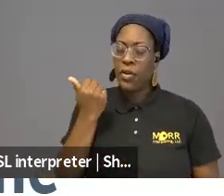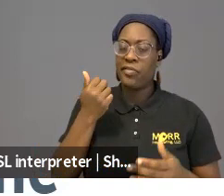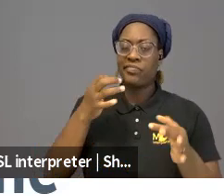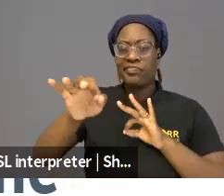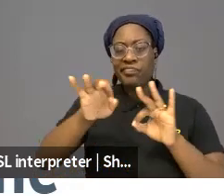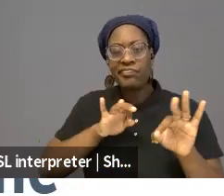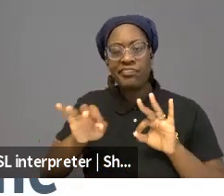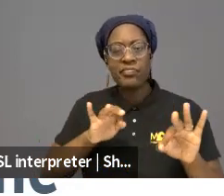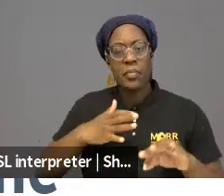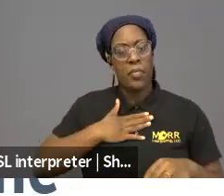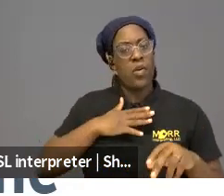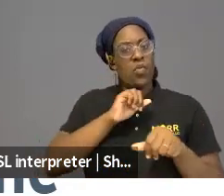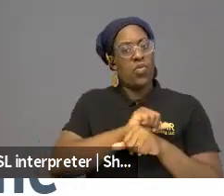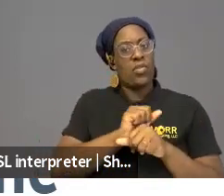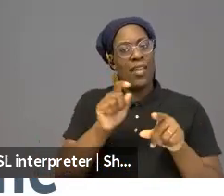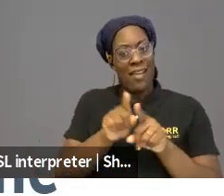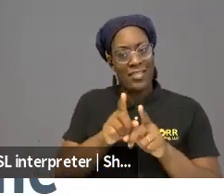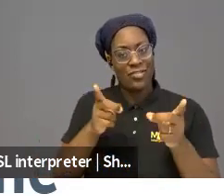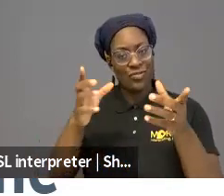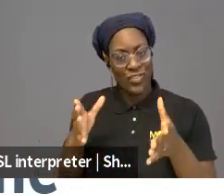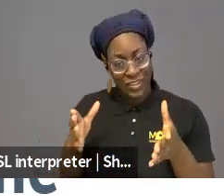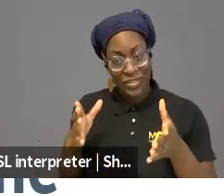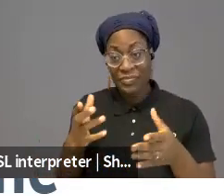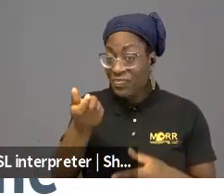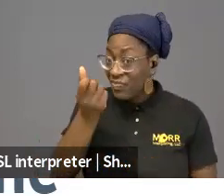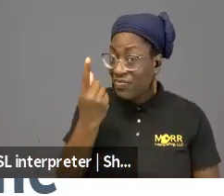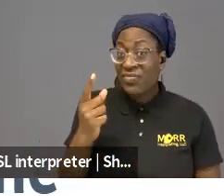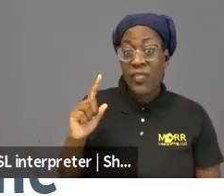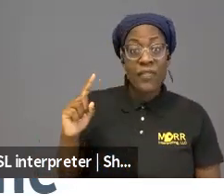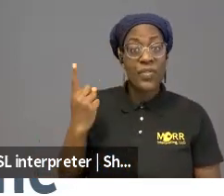I often felt very isolated my first year from the rest of the university and even my department,